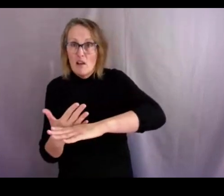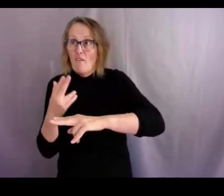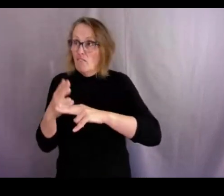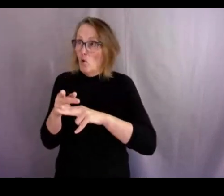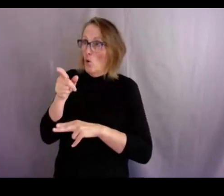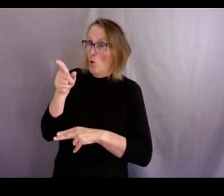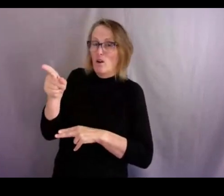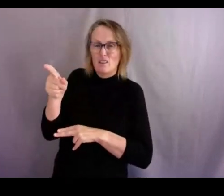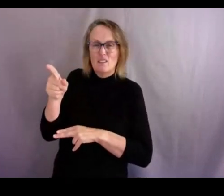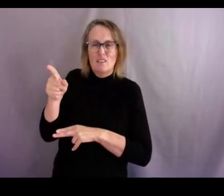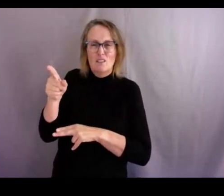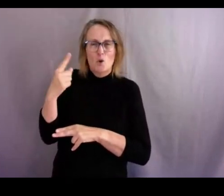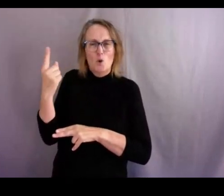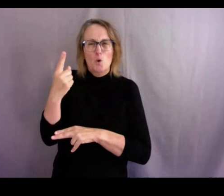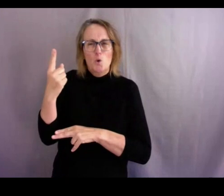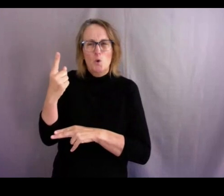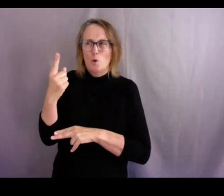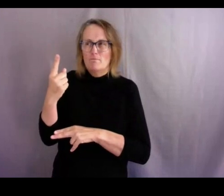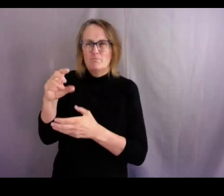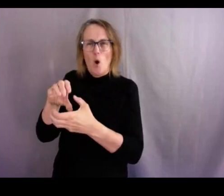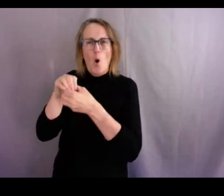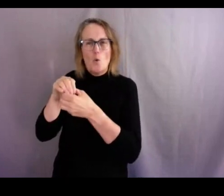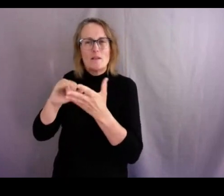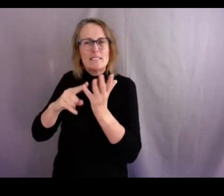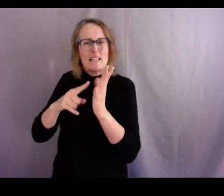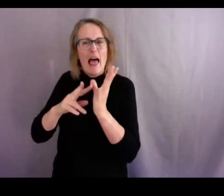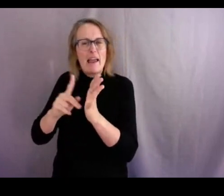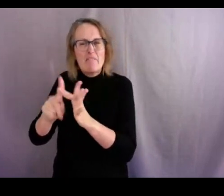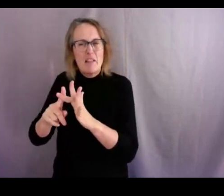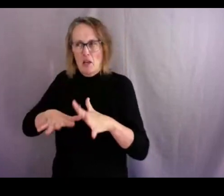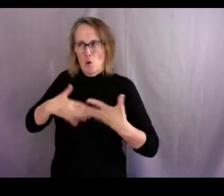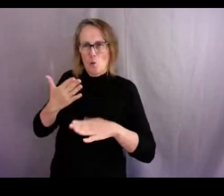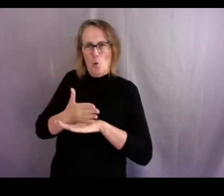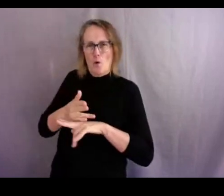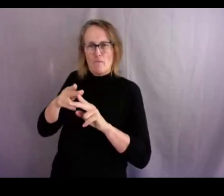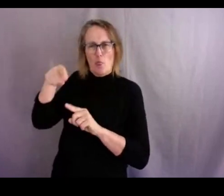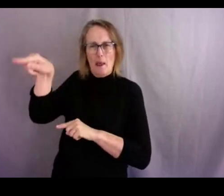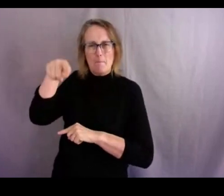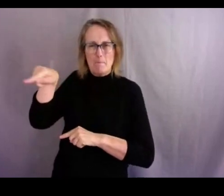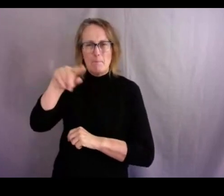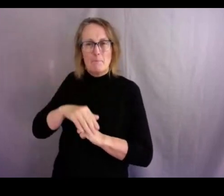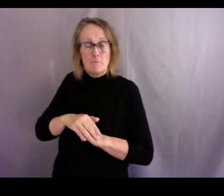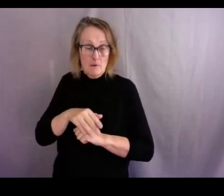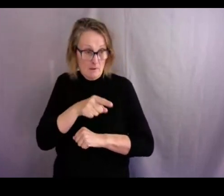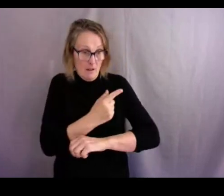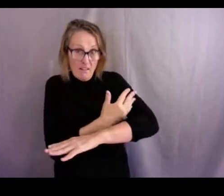The work was hard, but it gave them autonomy from their perspective.